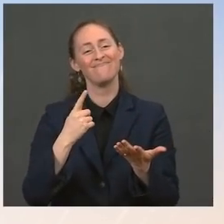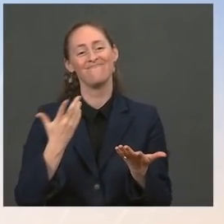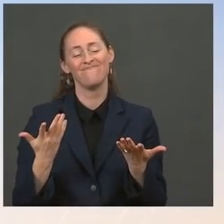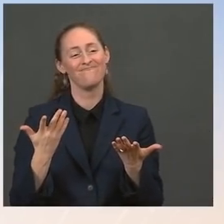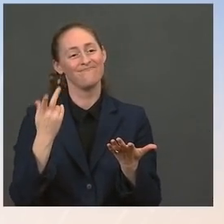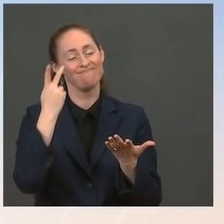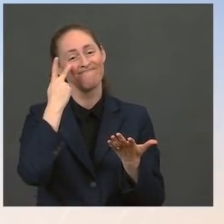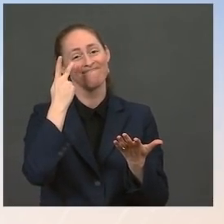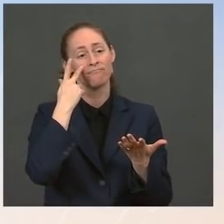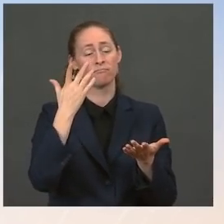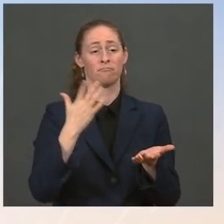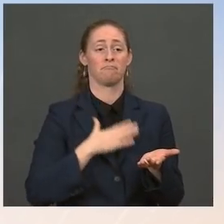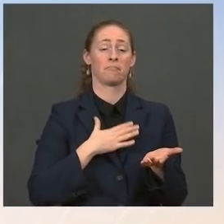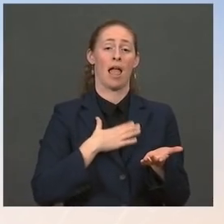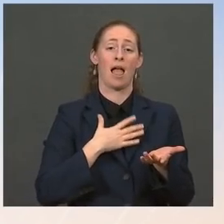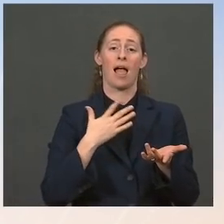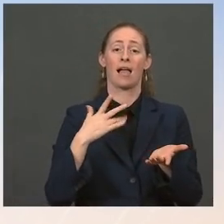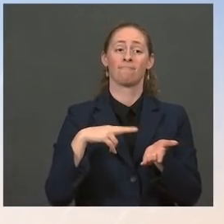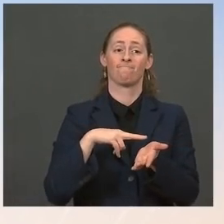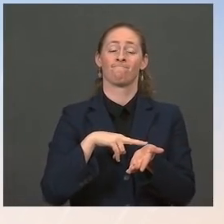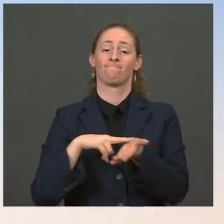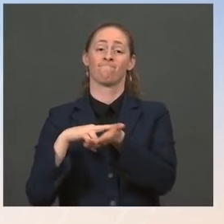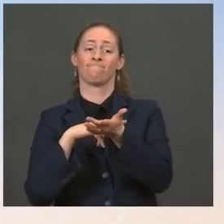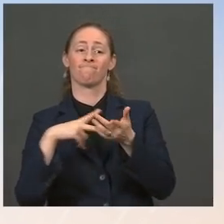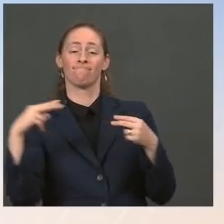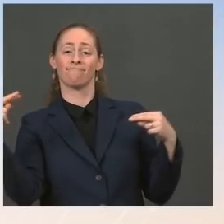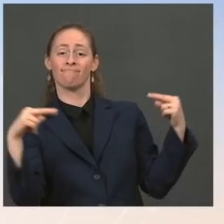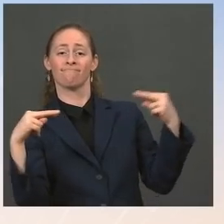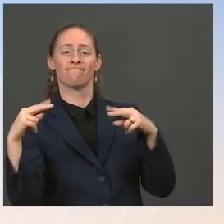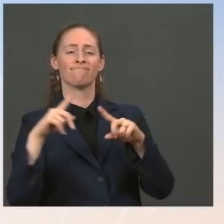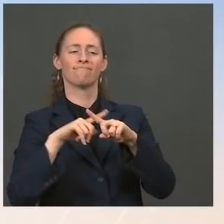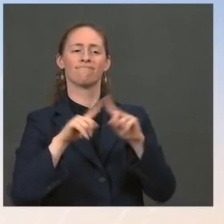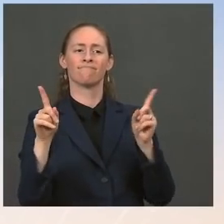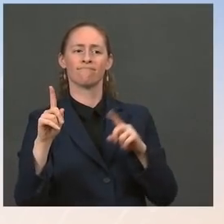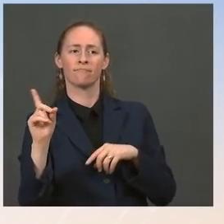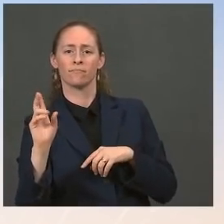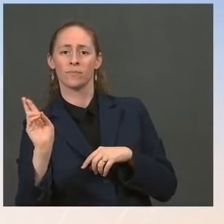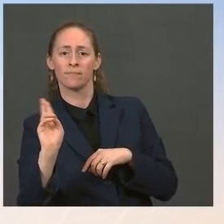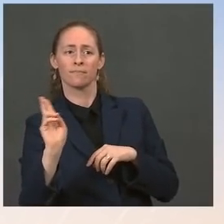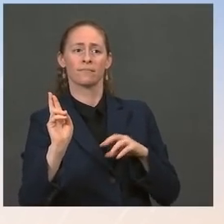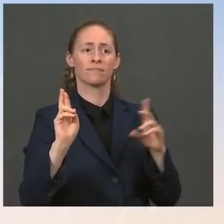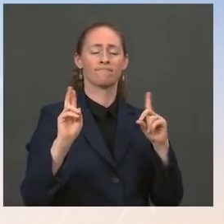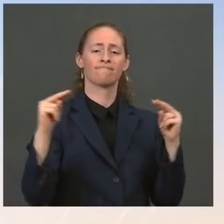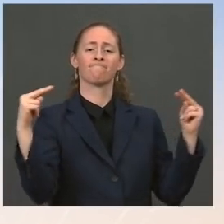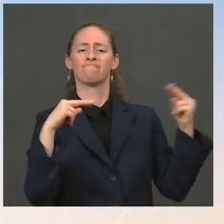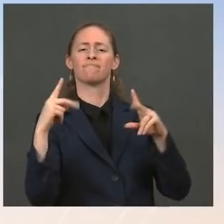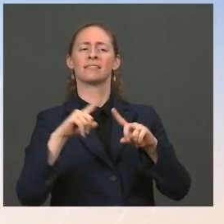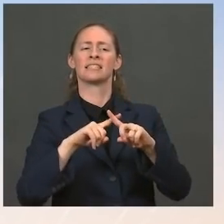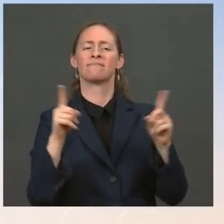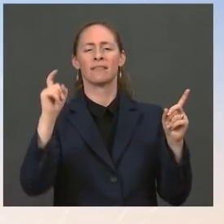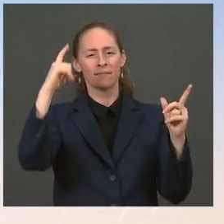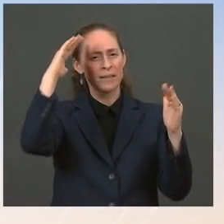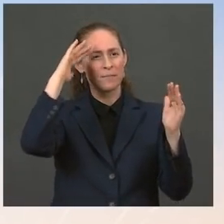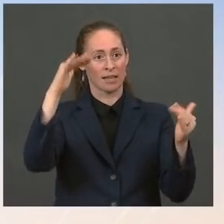there's a diversity of views in the Democratic Caucus, as is to be expected. And they're meeting now. We'll be in close touch with them,